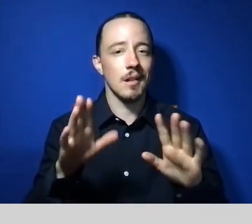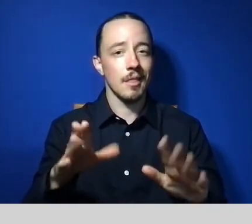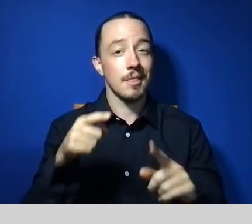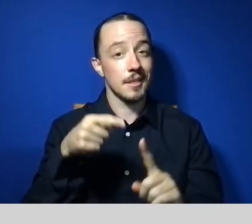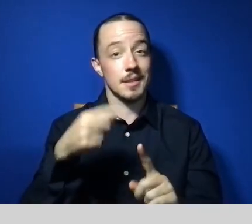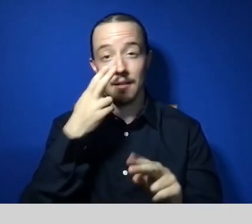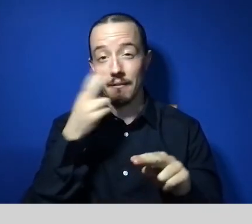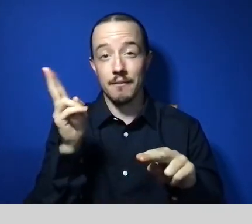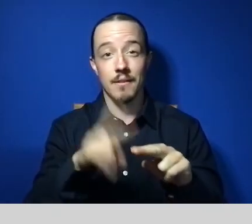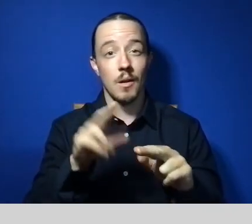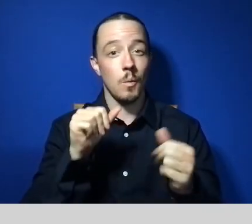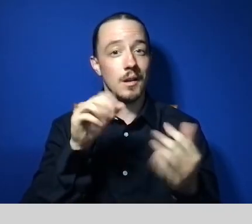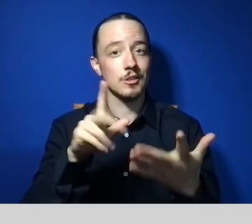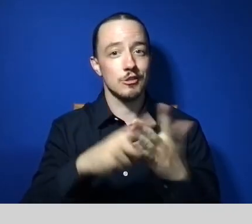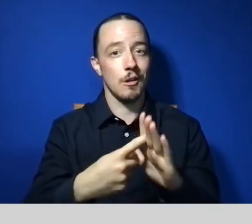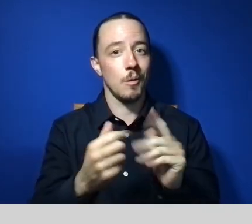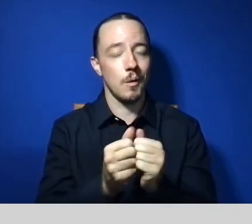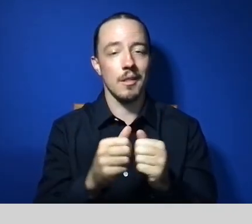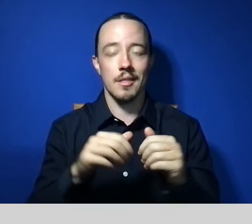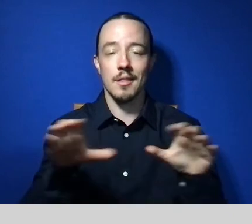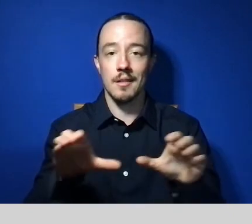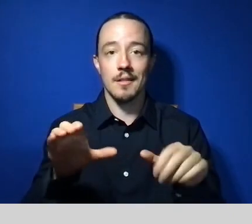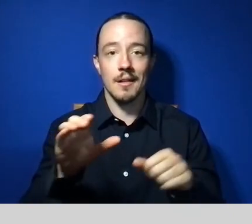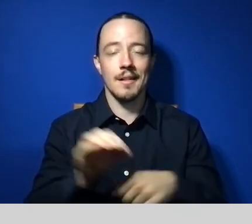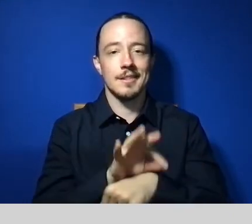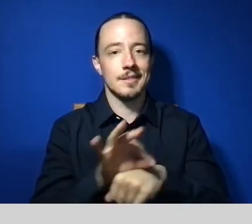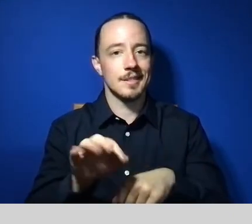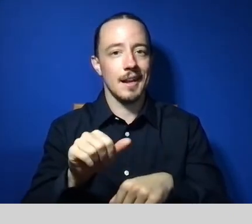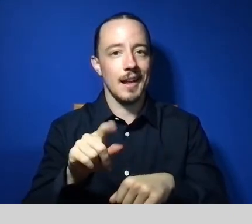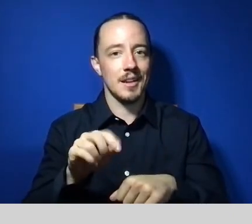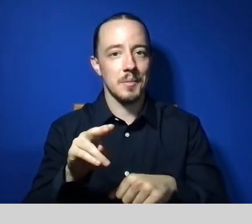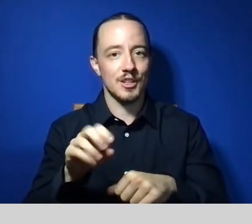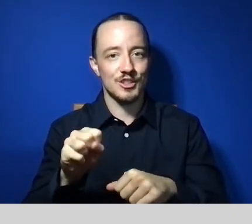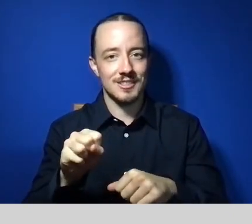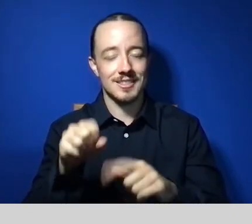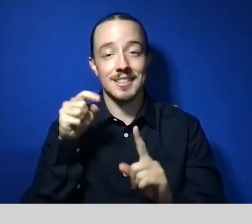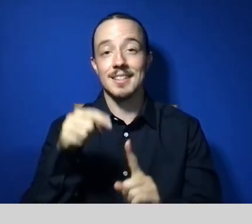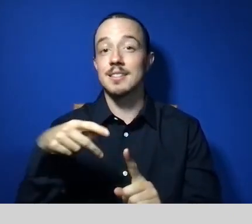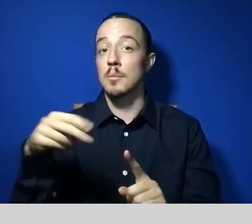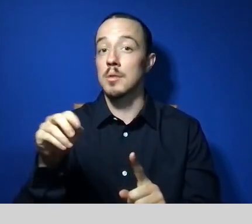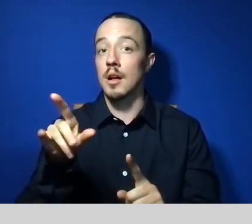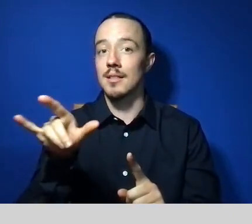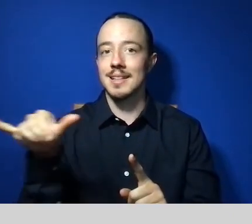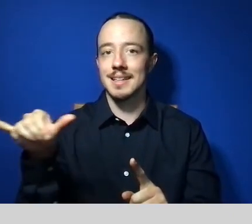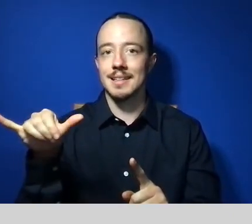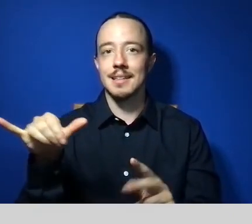This is a fun way to get started with animations. This Plotly animation,